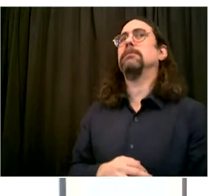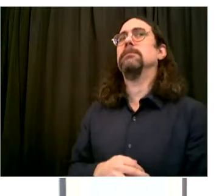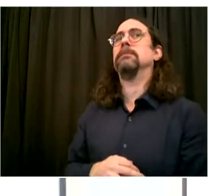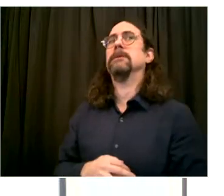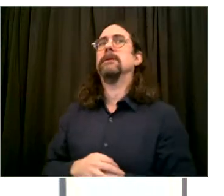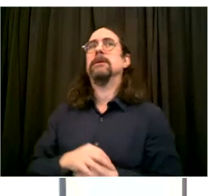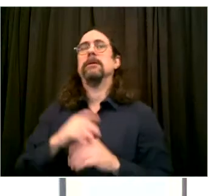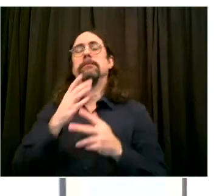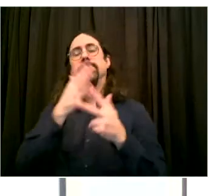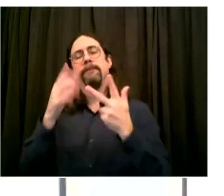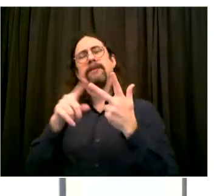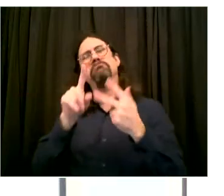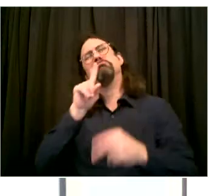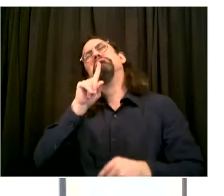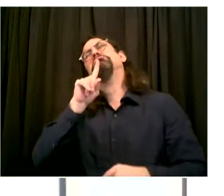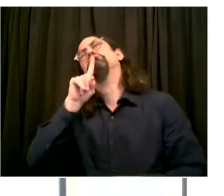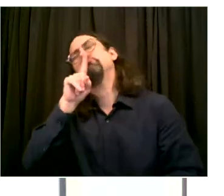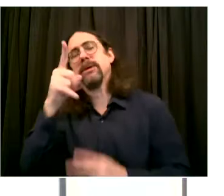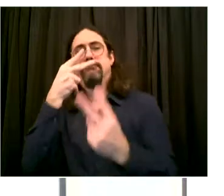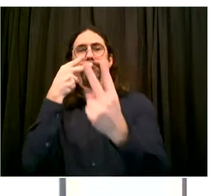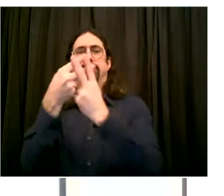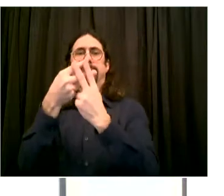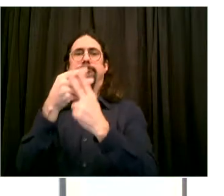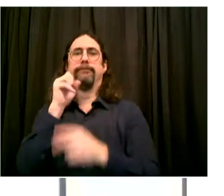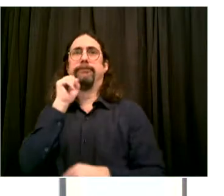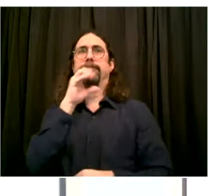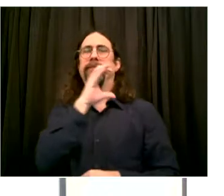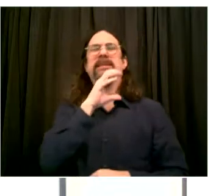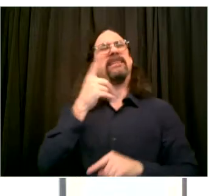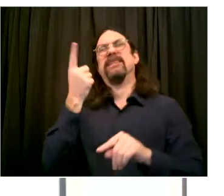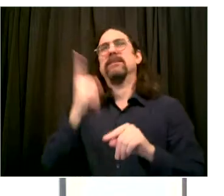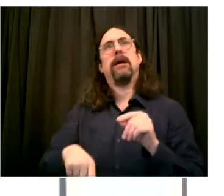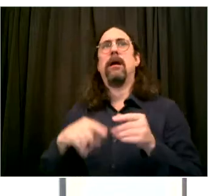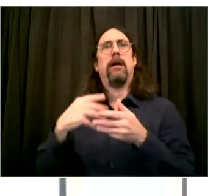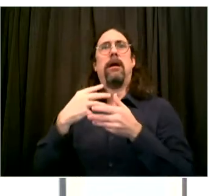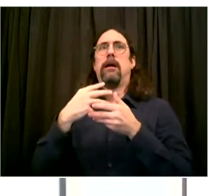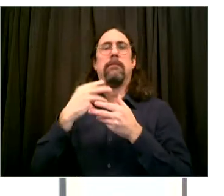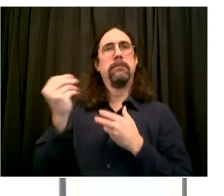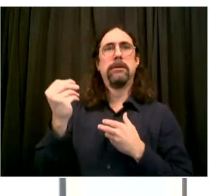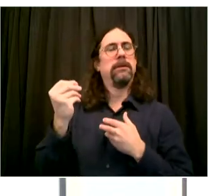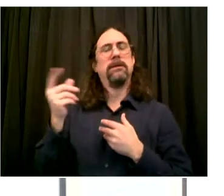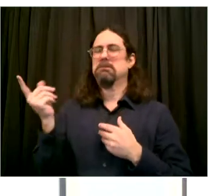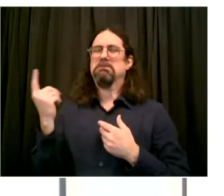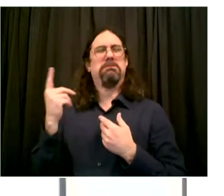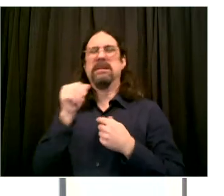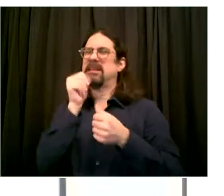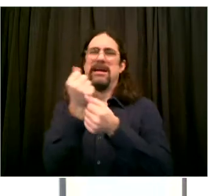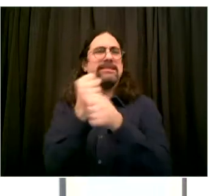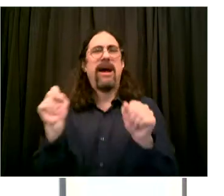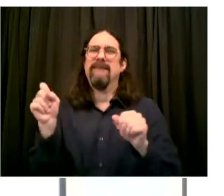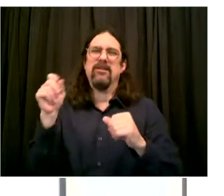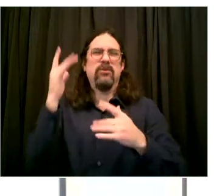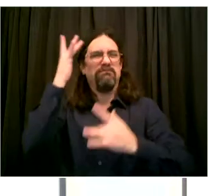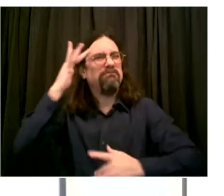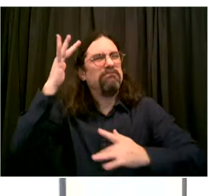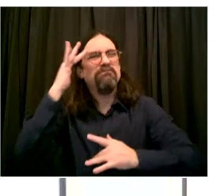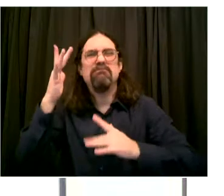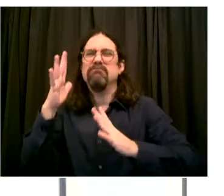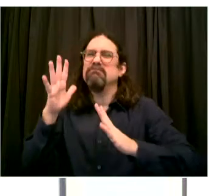NOT BE ABLE TO LEAVE TTEIHR HOME AND THAT MEANS BRINGING THE VACCINE TO THEM. WE ARE ACTIVELY PLANNING FOR